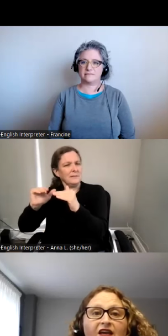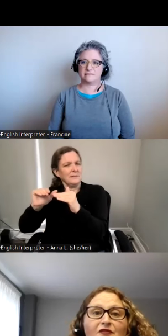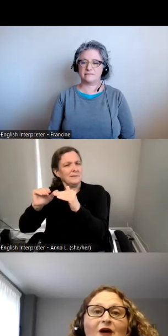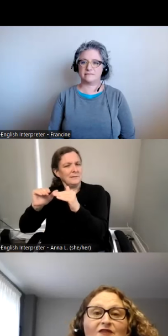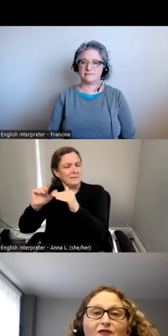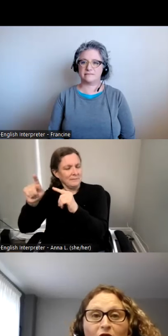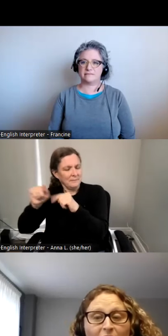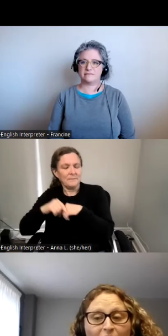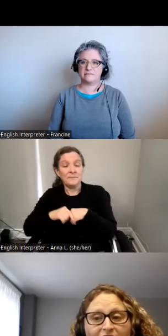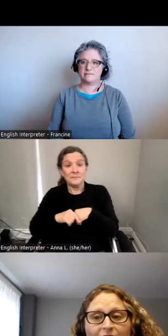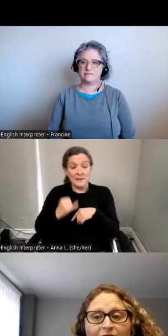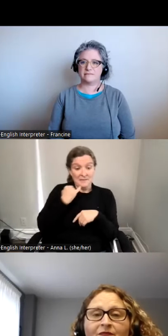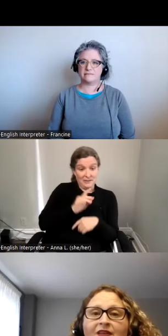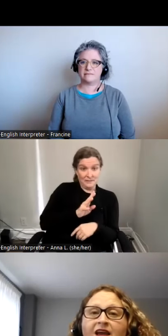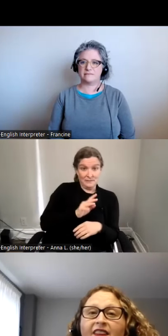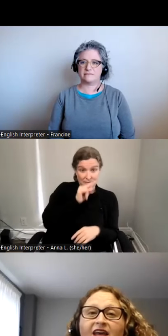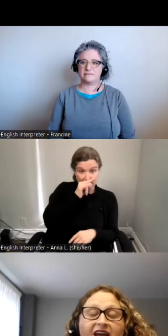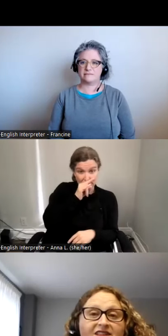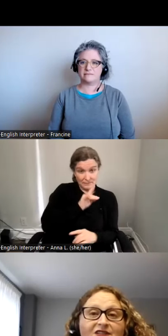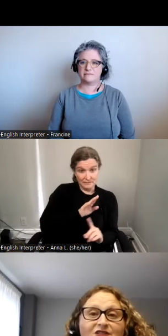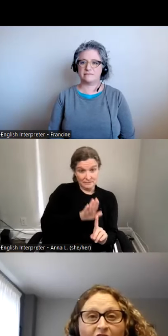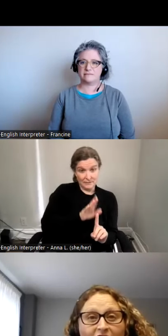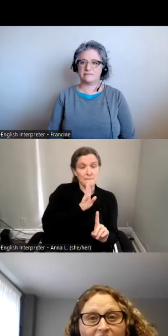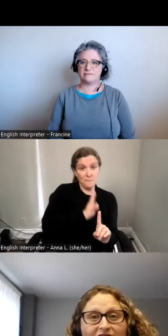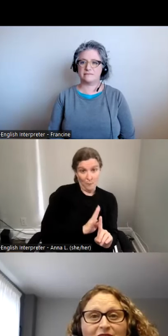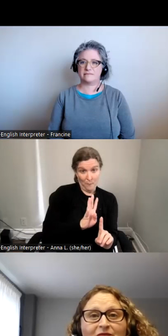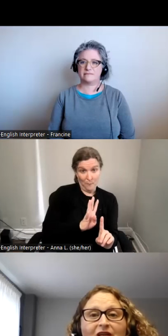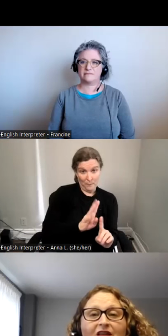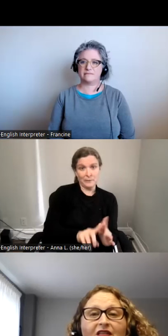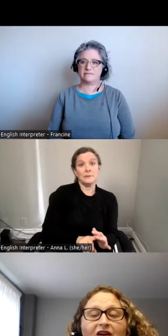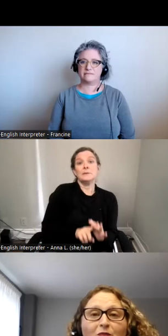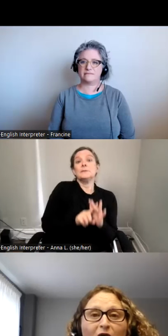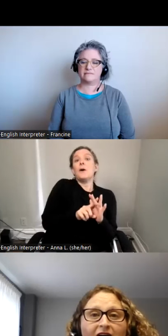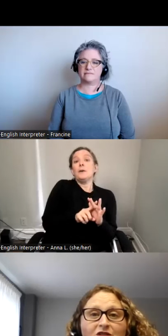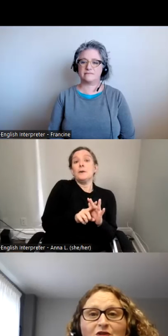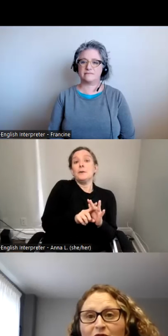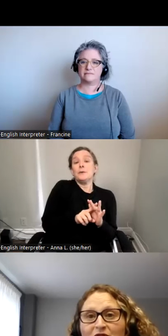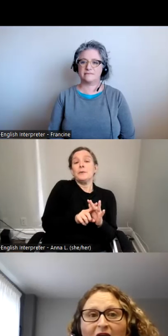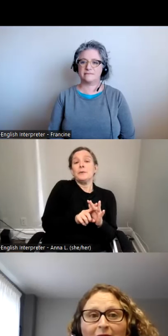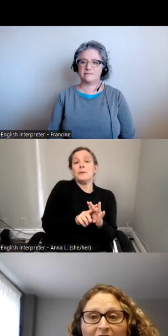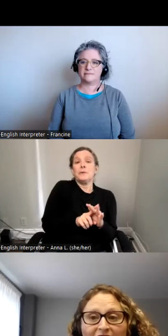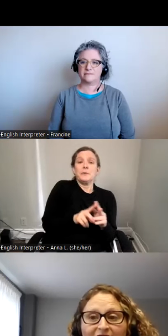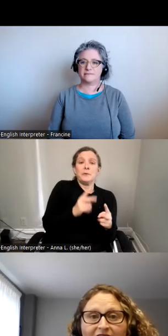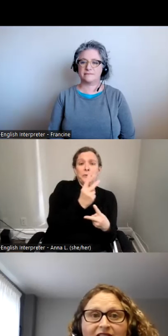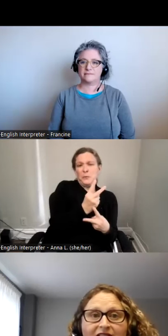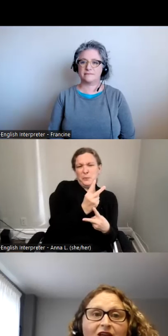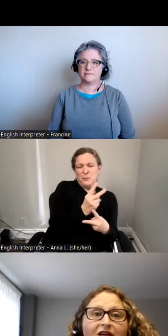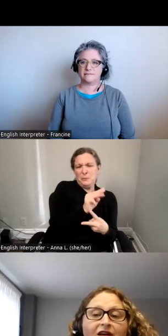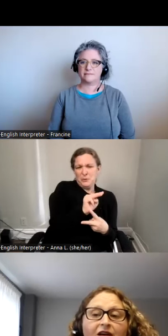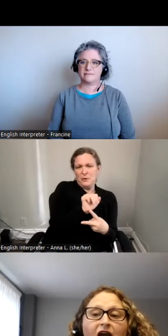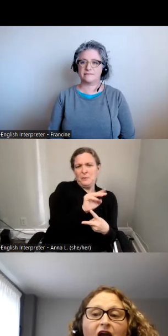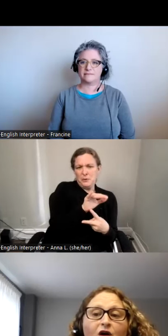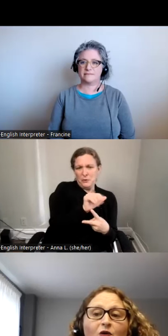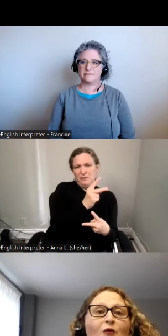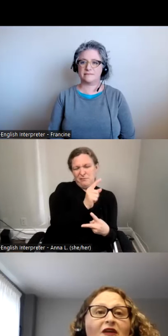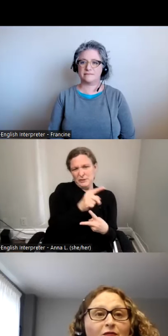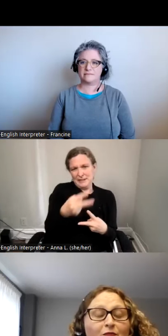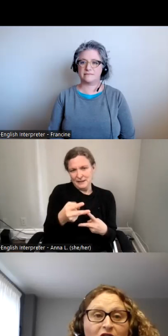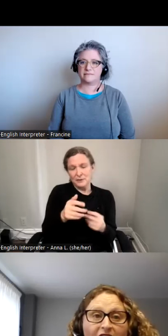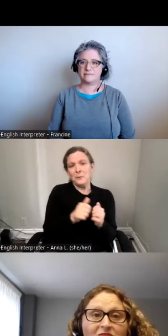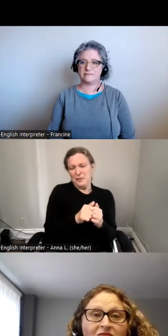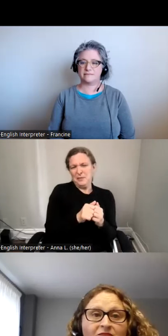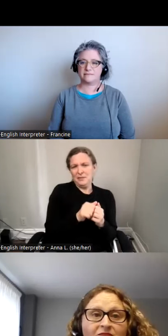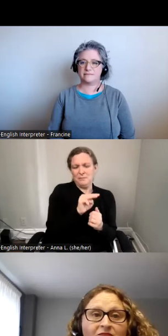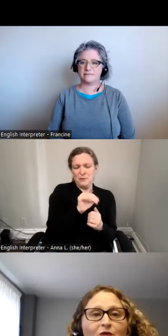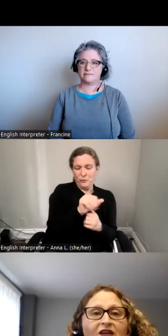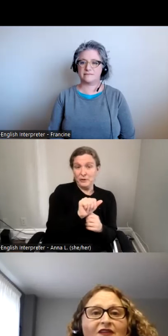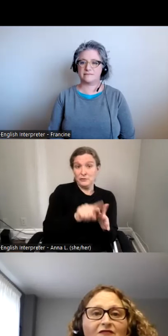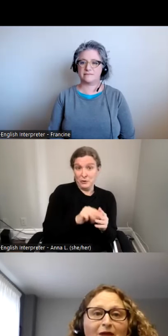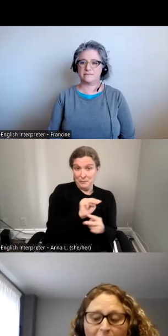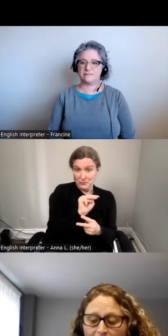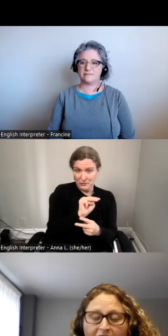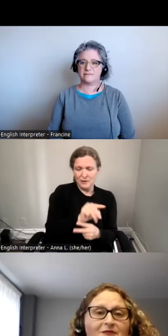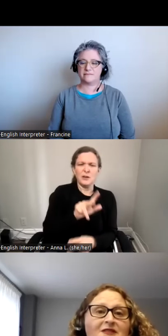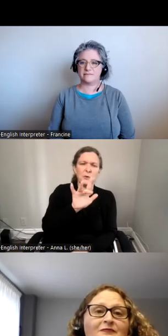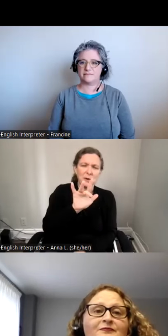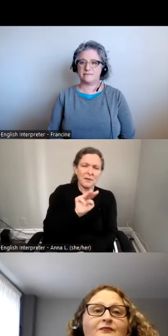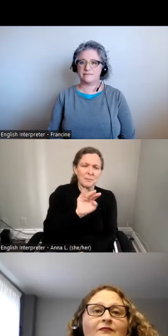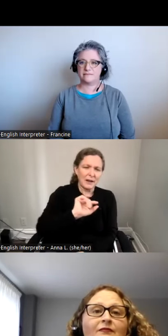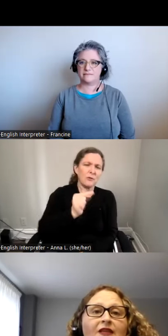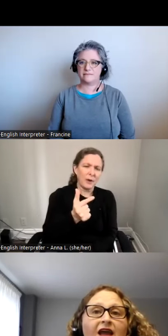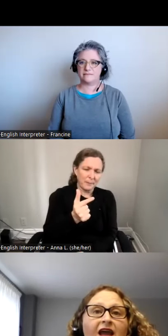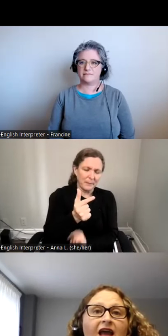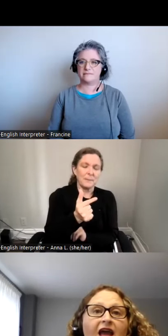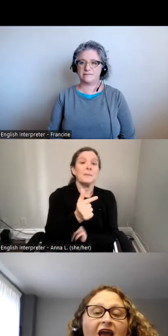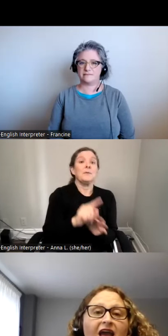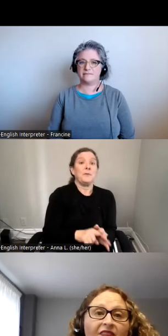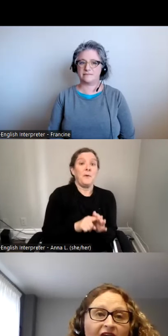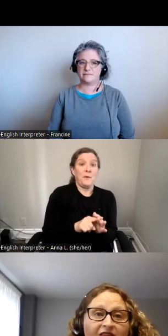If a 4 year old starts, their 3, Dose Primary Series, with Pfizer, 3 micrograms, but turns 5. Before completing, the 3, Dose, series, once they are 5 they will complete the 3, Dose series, with Phiser 10, by programs.